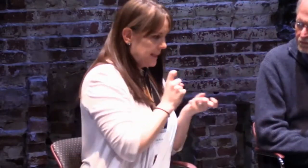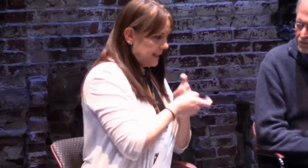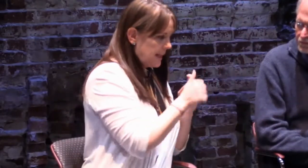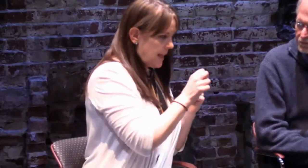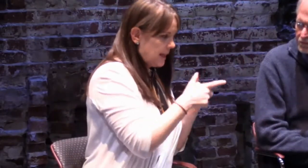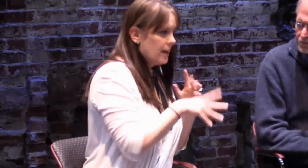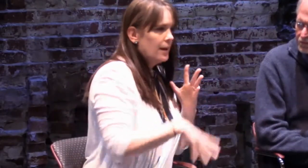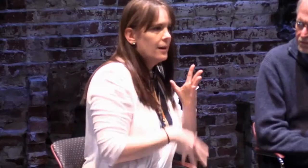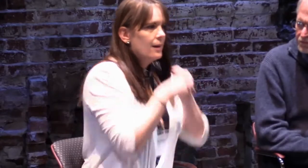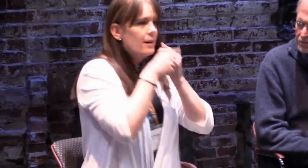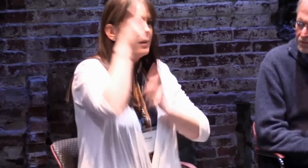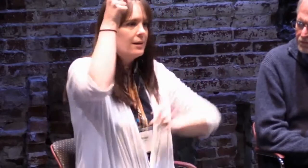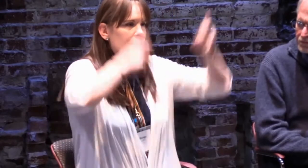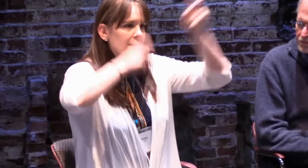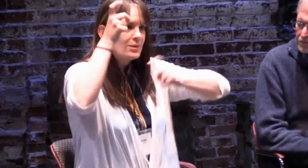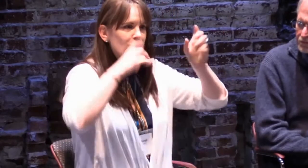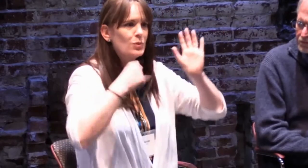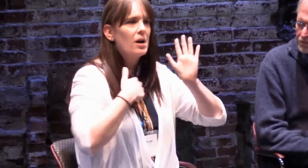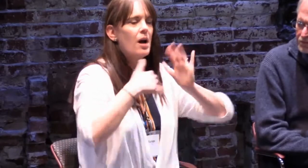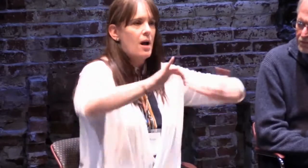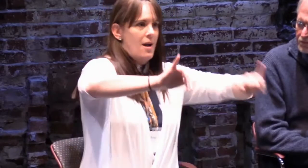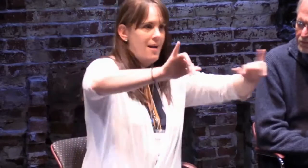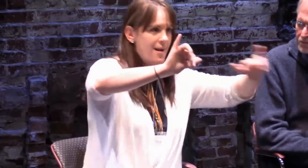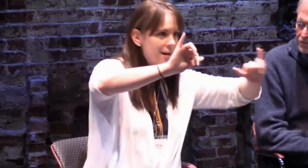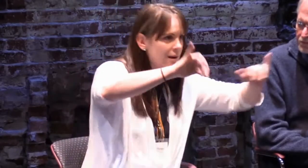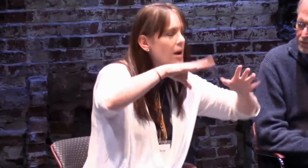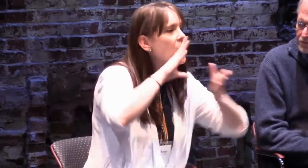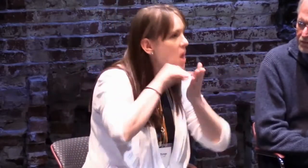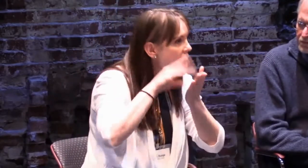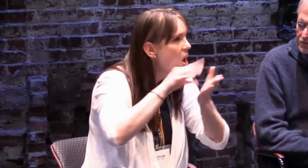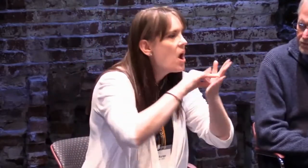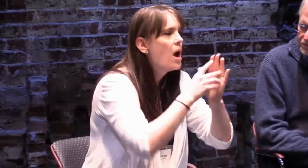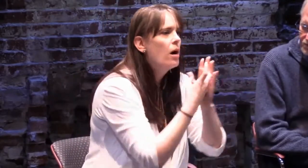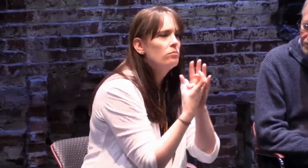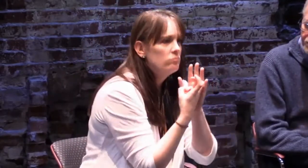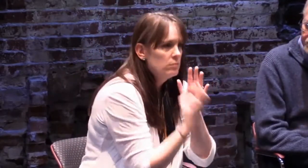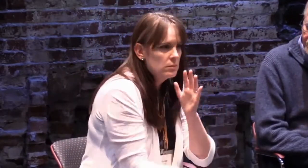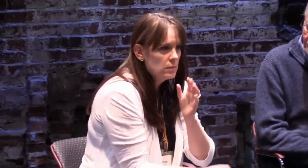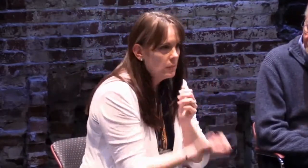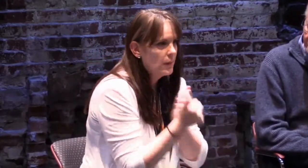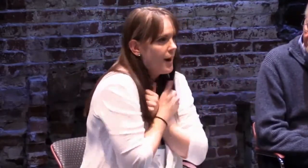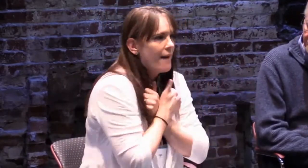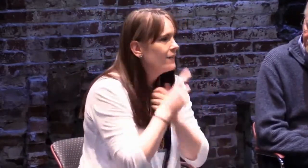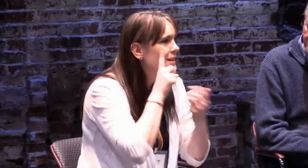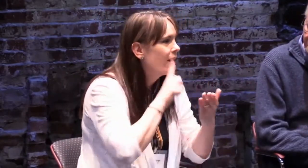Doing children's theater and expanding my pallet of artistry, there,